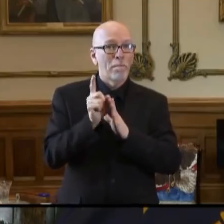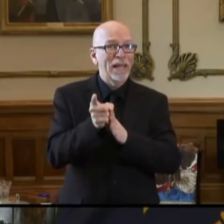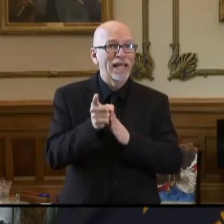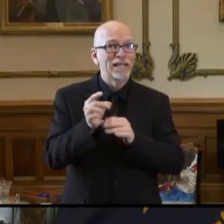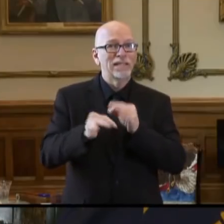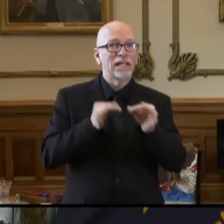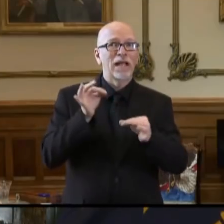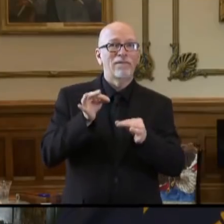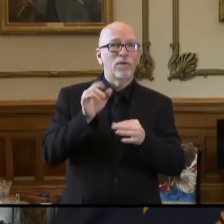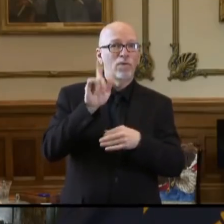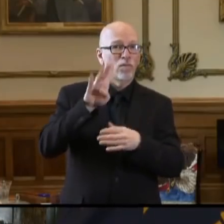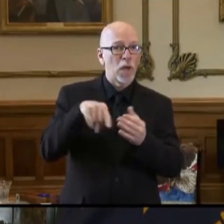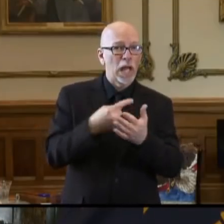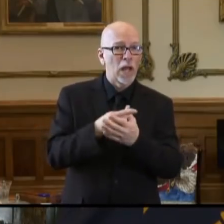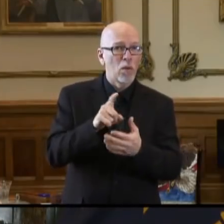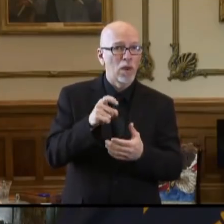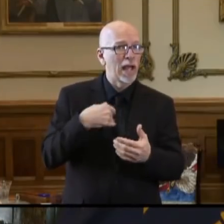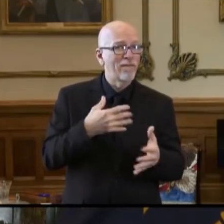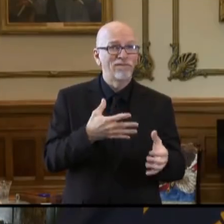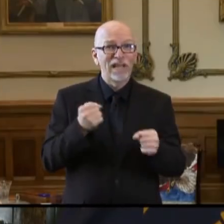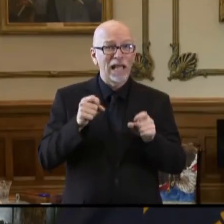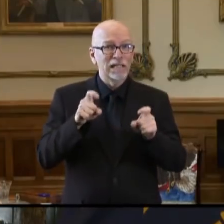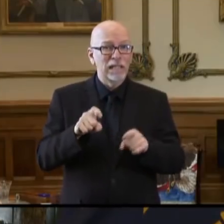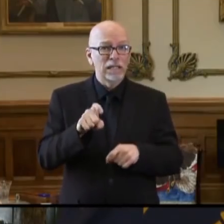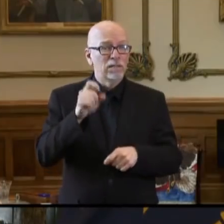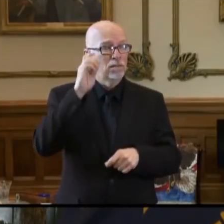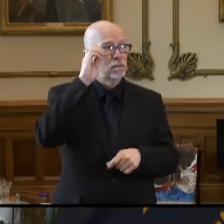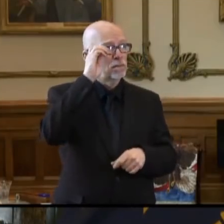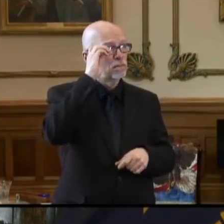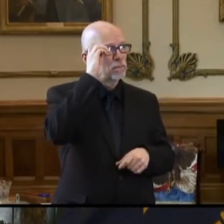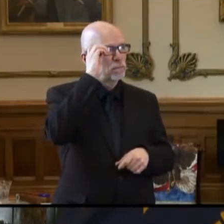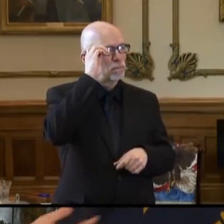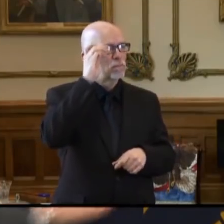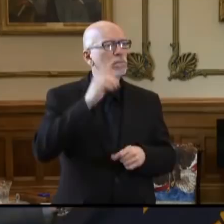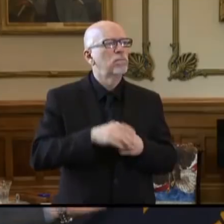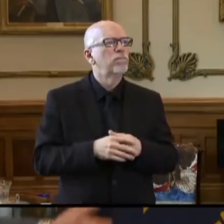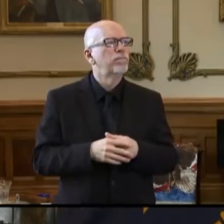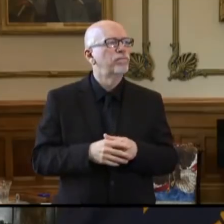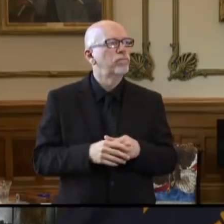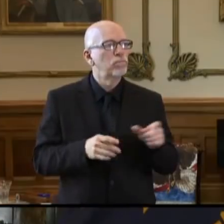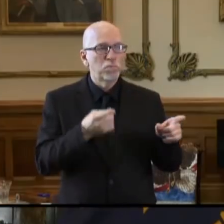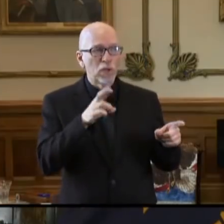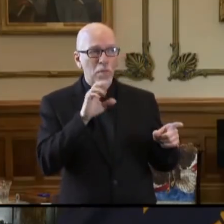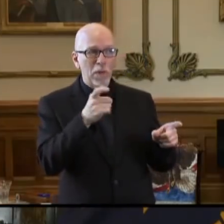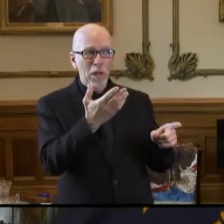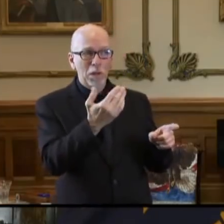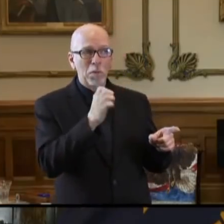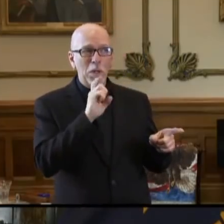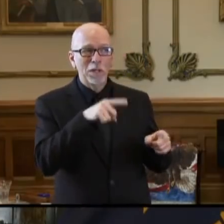TOBIN CHEST THAT CAN PROVIDE RESULTS WITHIN MINUTES INSTEAD